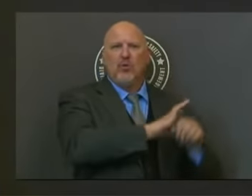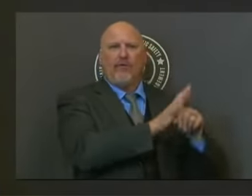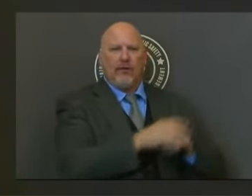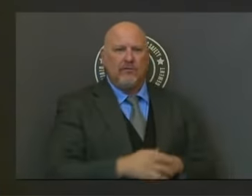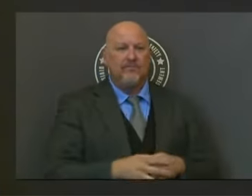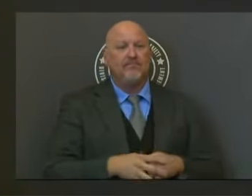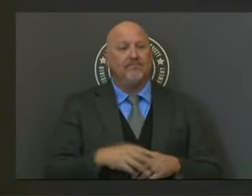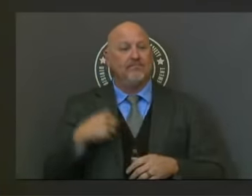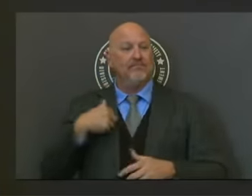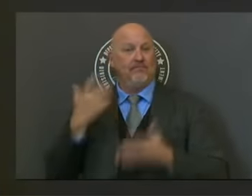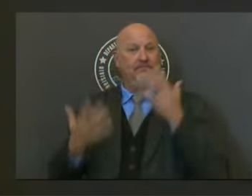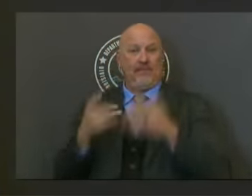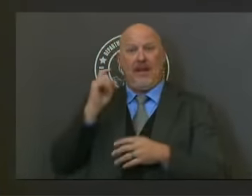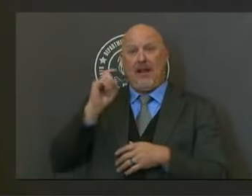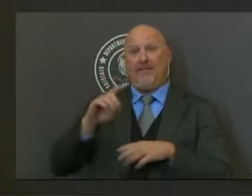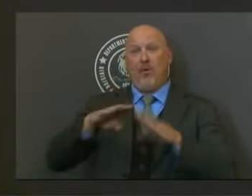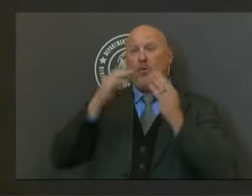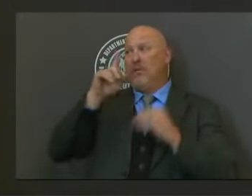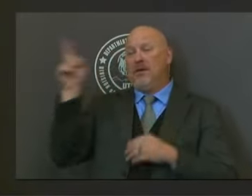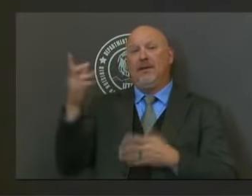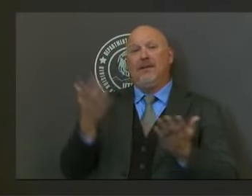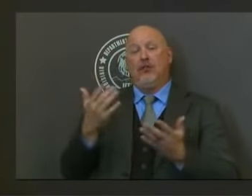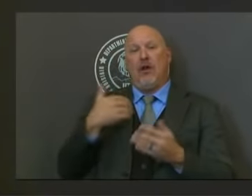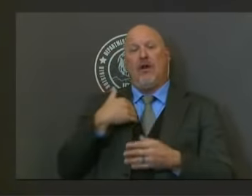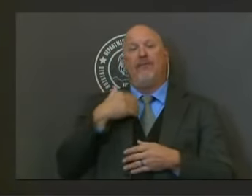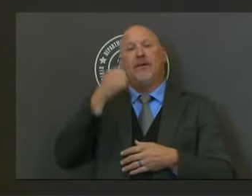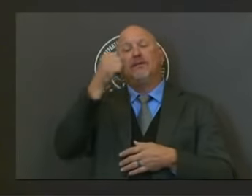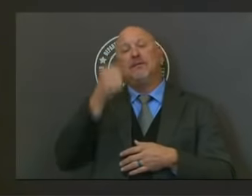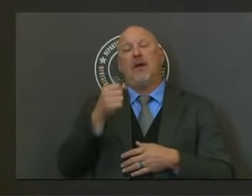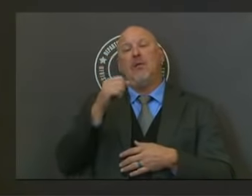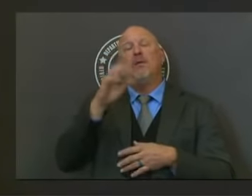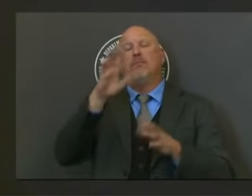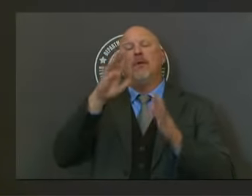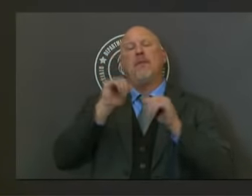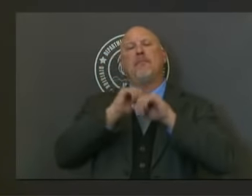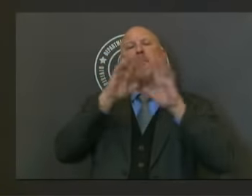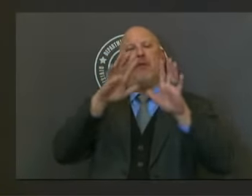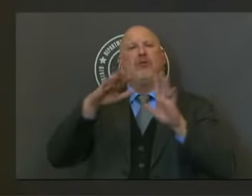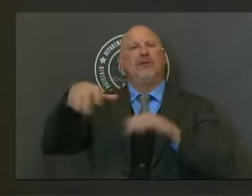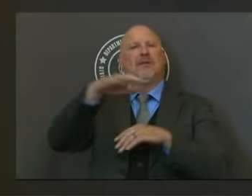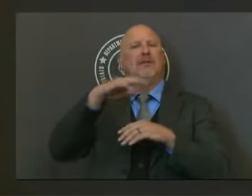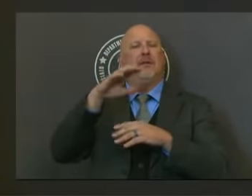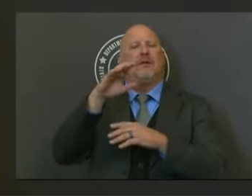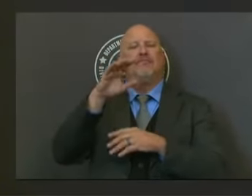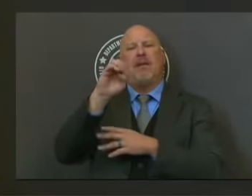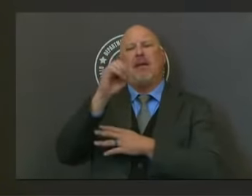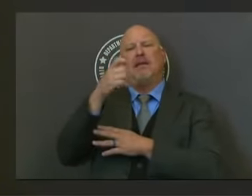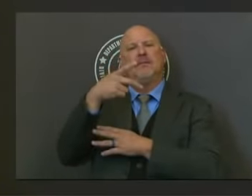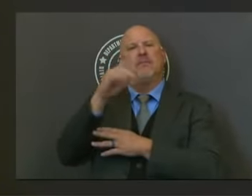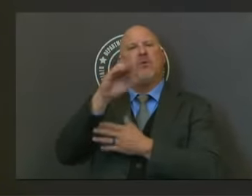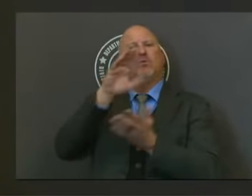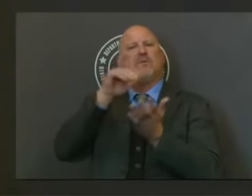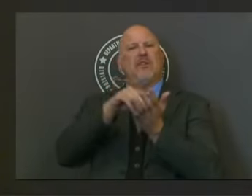center as a overflow area